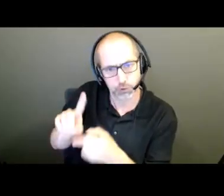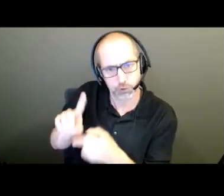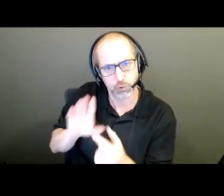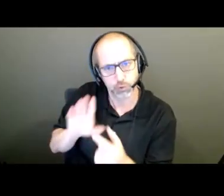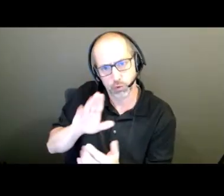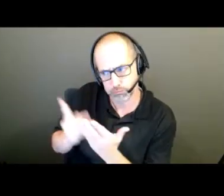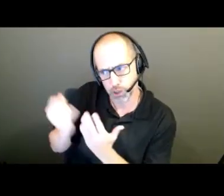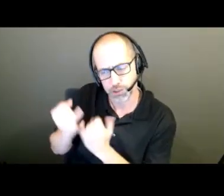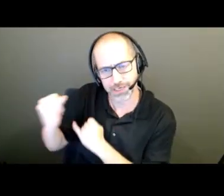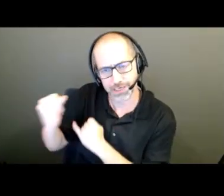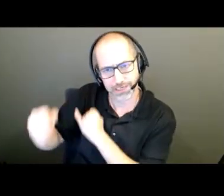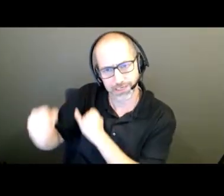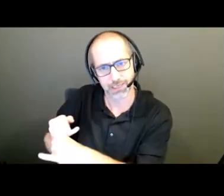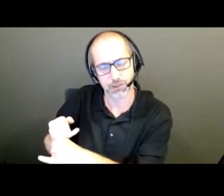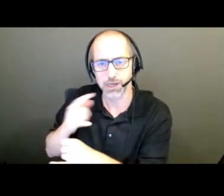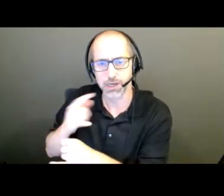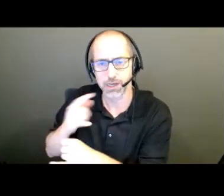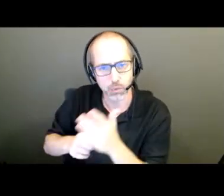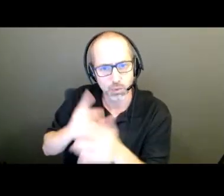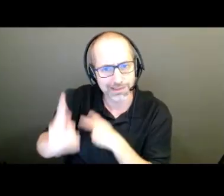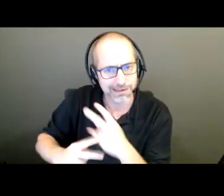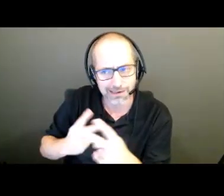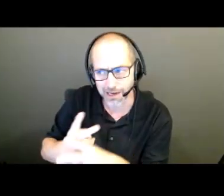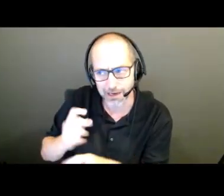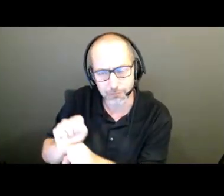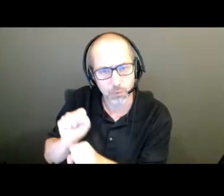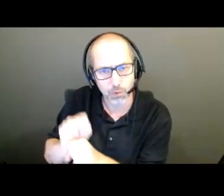you're intending to do while on residency.